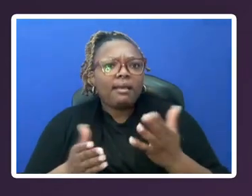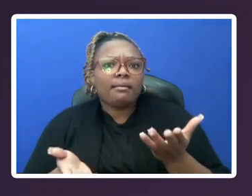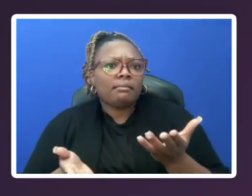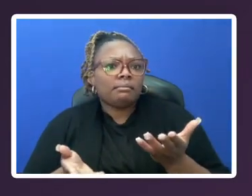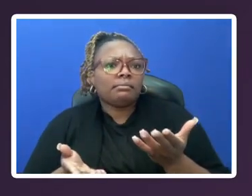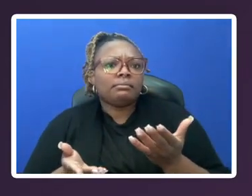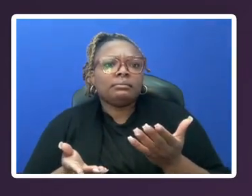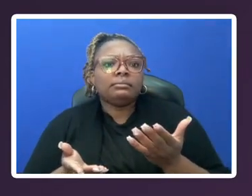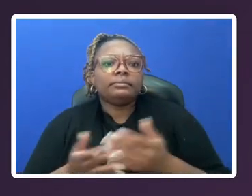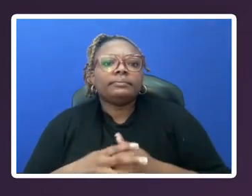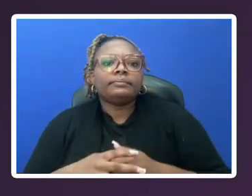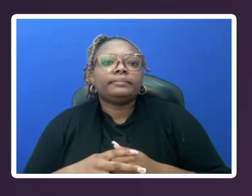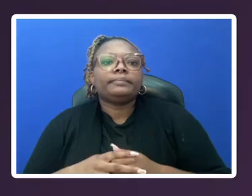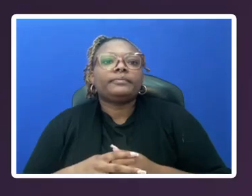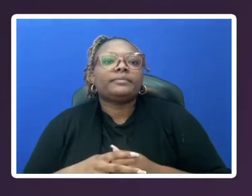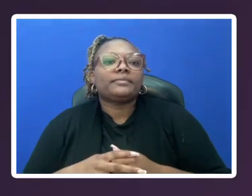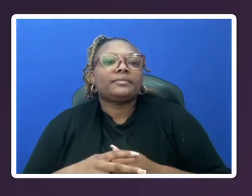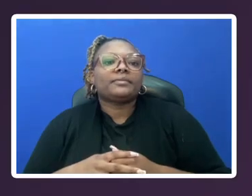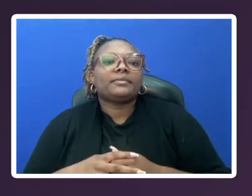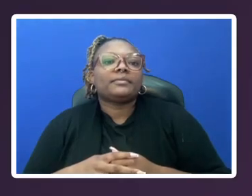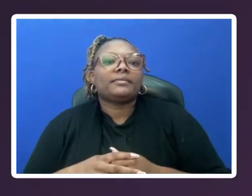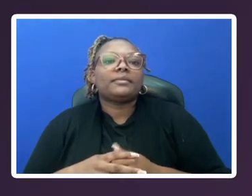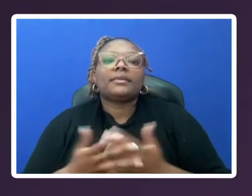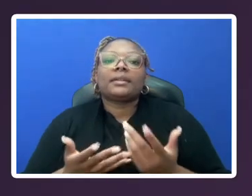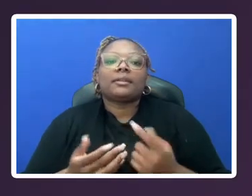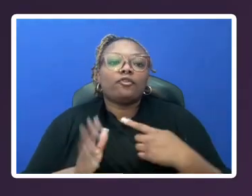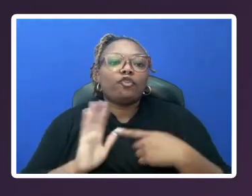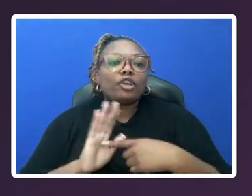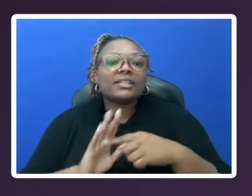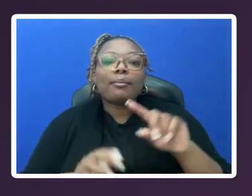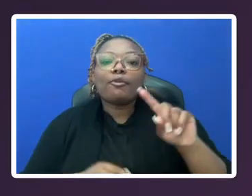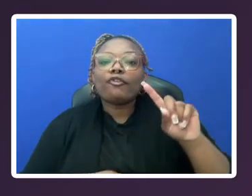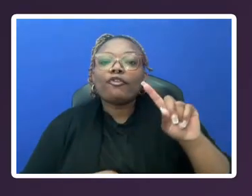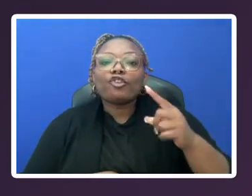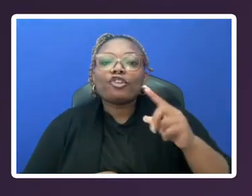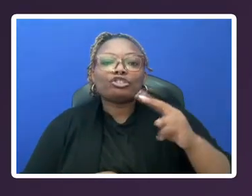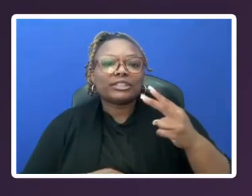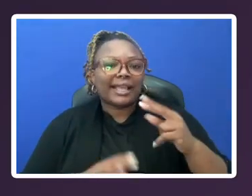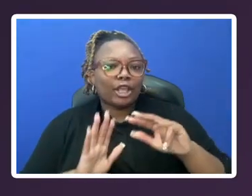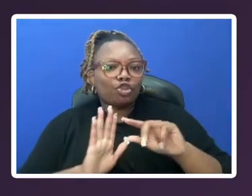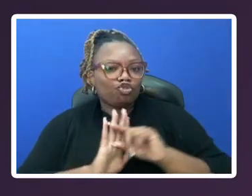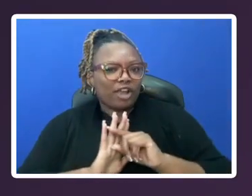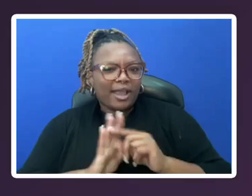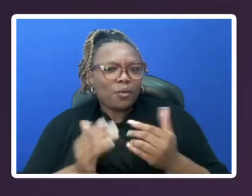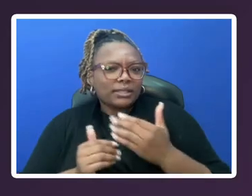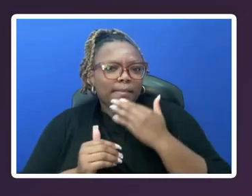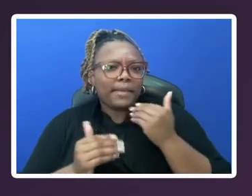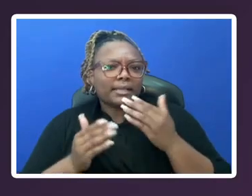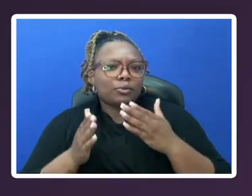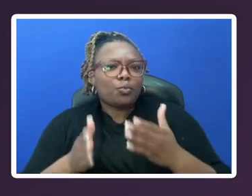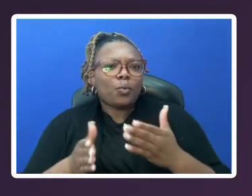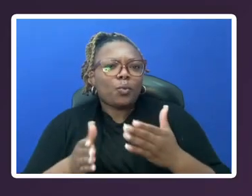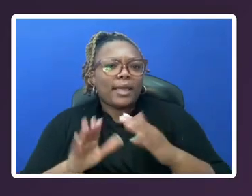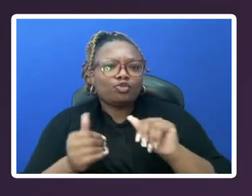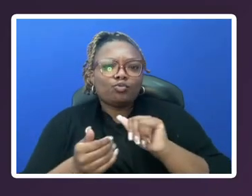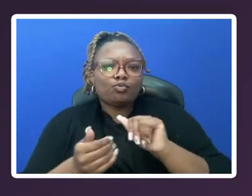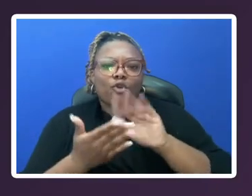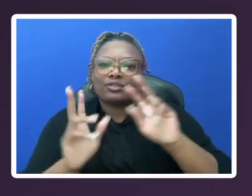a grade band, say, first grade, second grade? And so, I do think that the first step would be